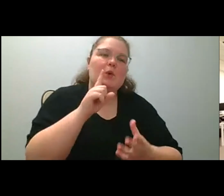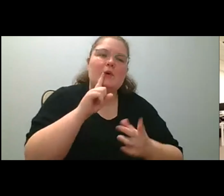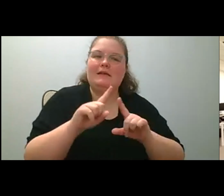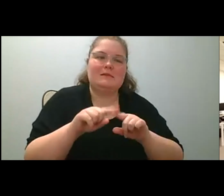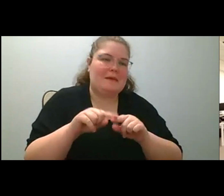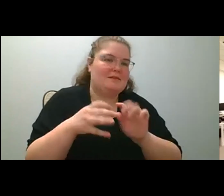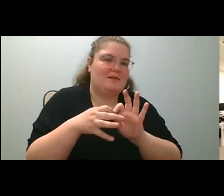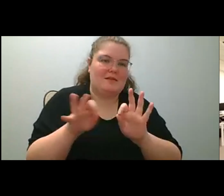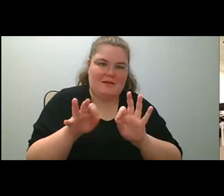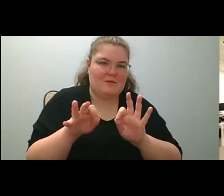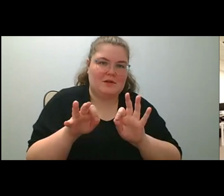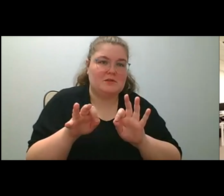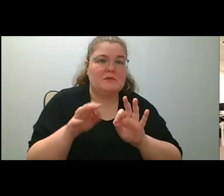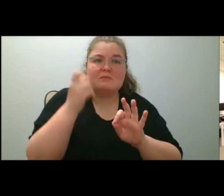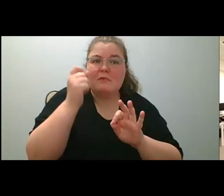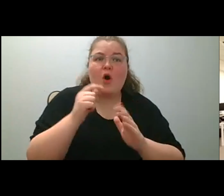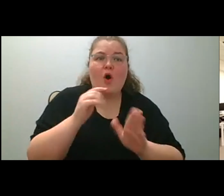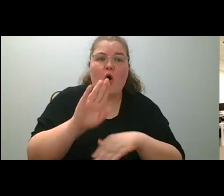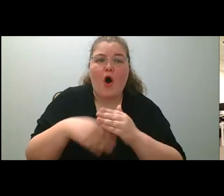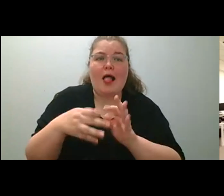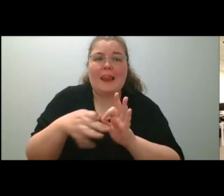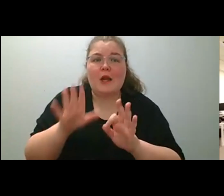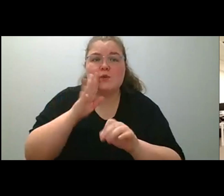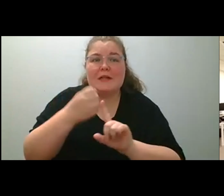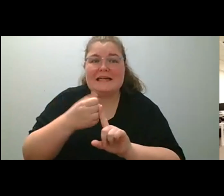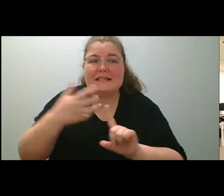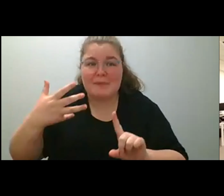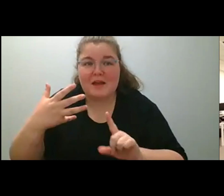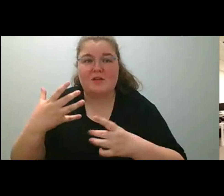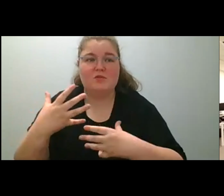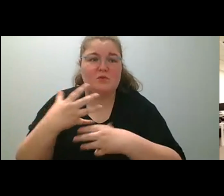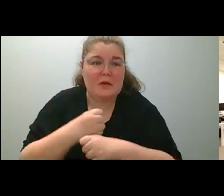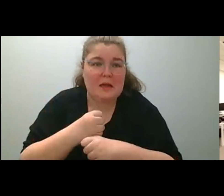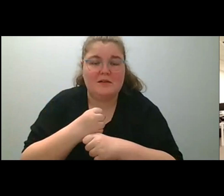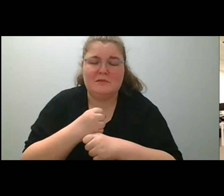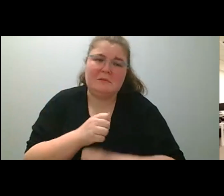and not all languages are necessarily going to have that information even available online,